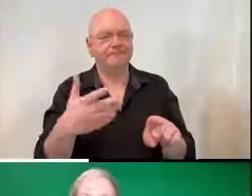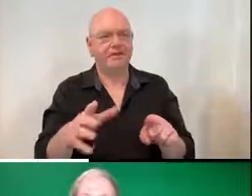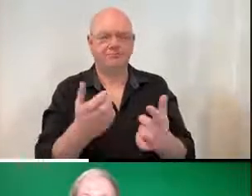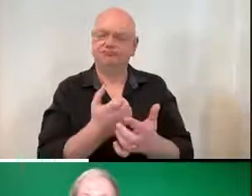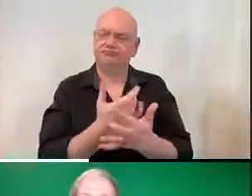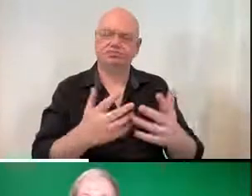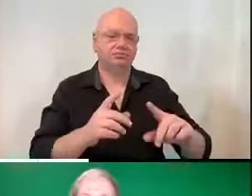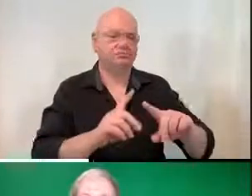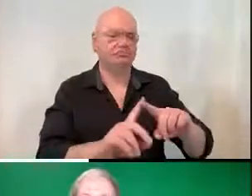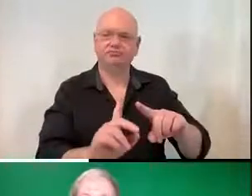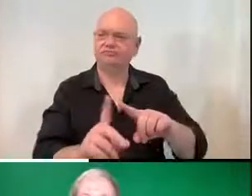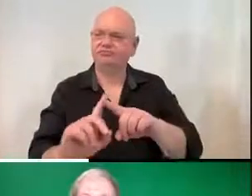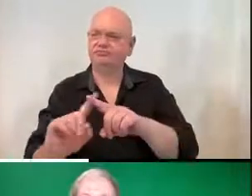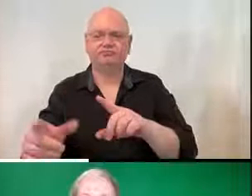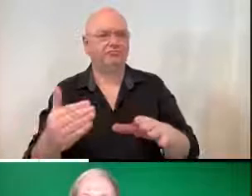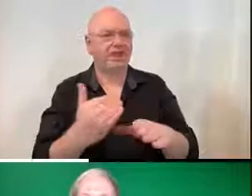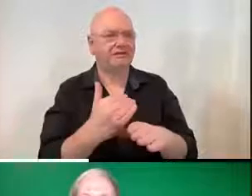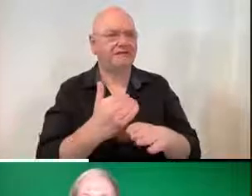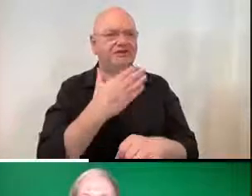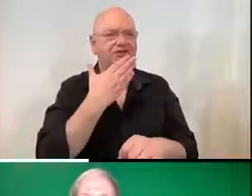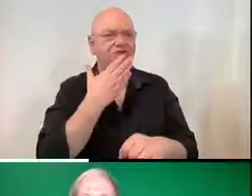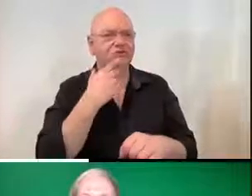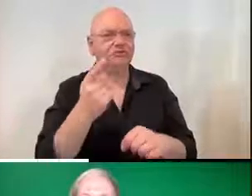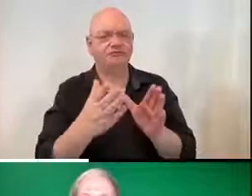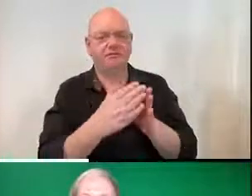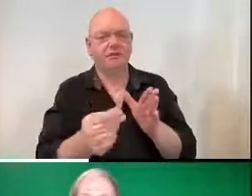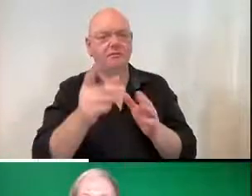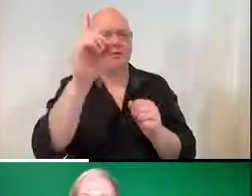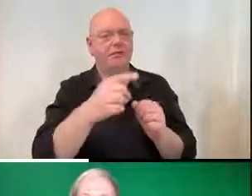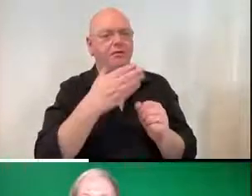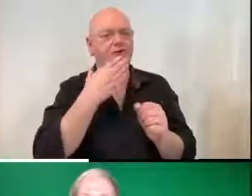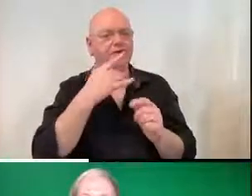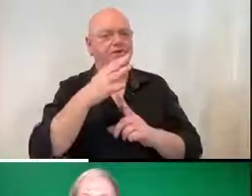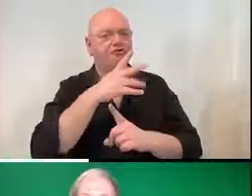innovative and creative thinking that the creative sectors can bring to our high streets, that imagination